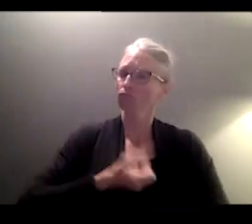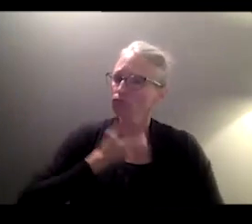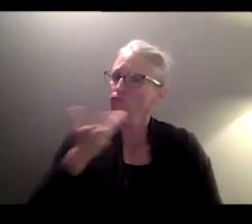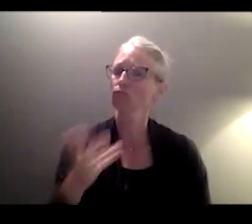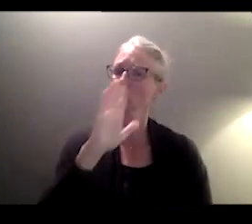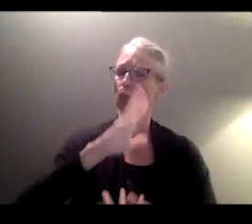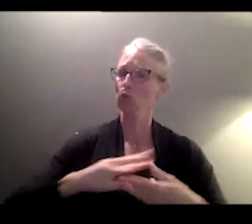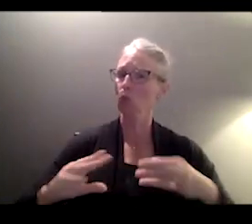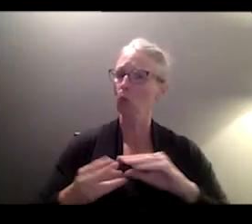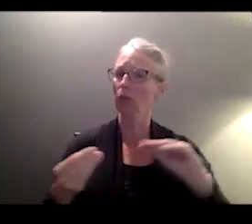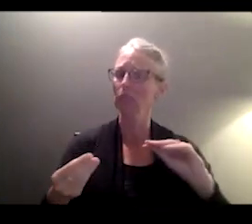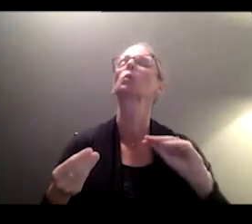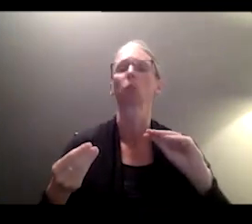When you, when you're sharing and being vulnerable, about your story or people, you know, the also have disabilities.